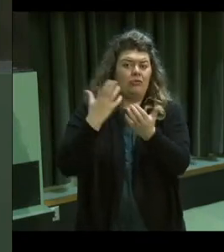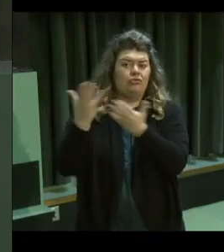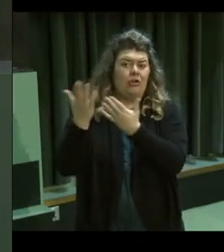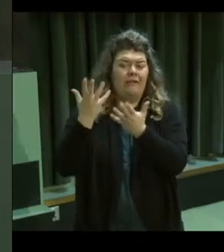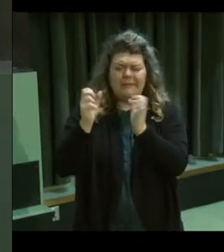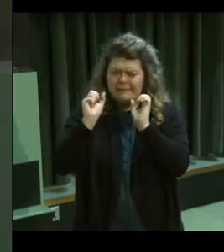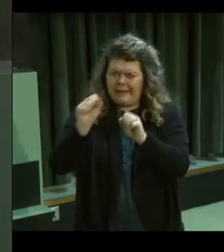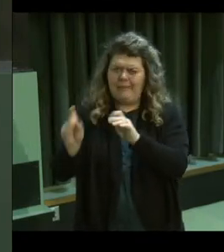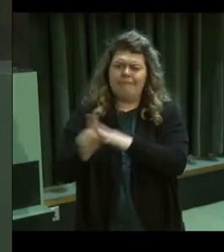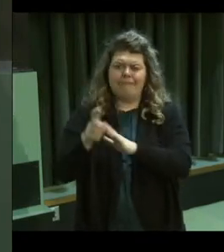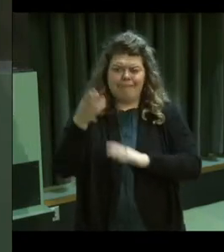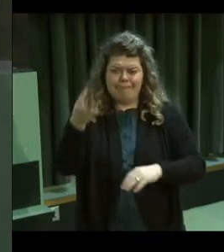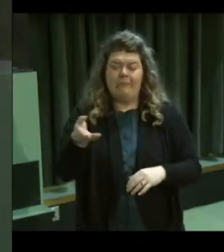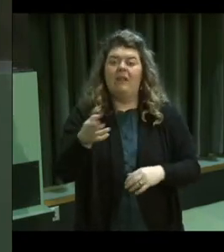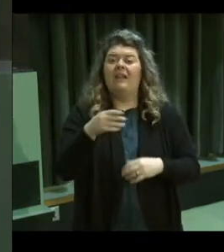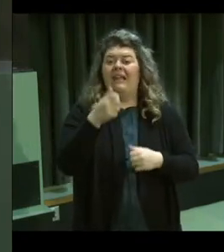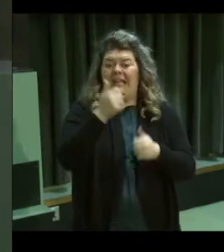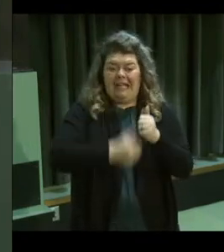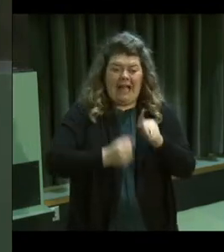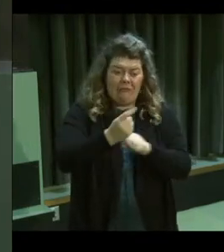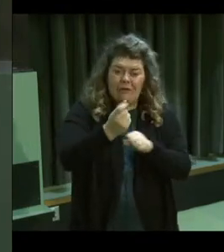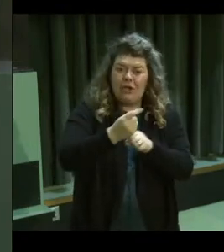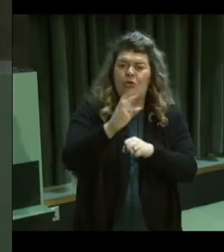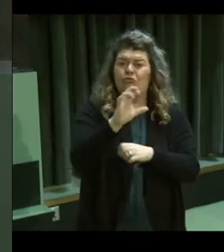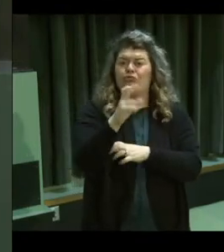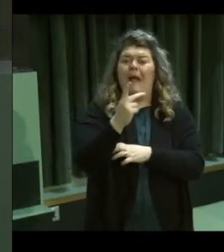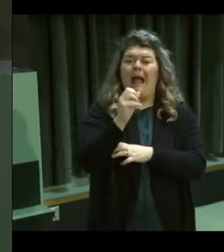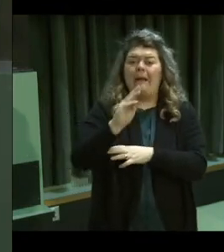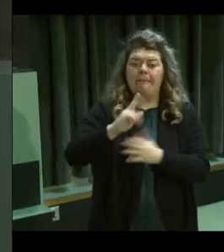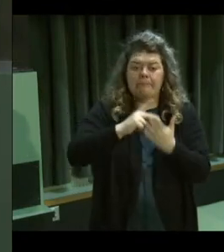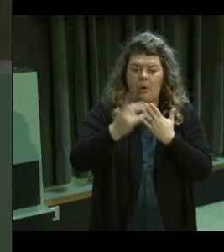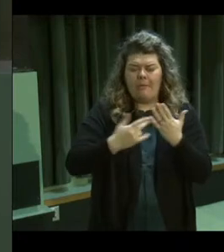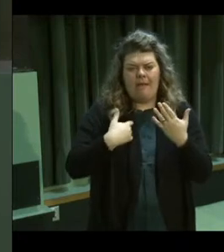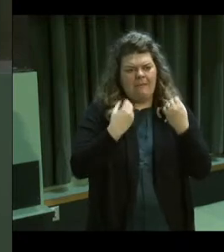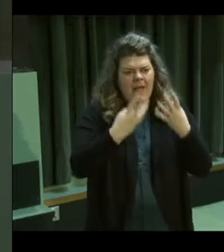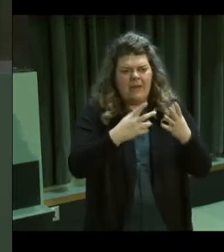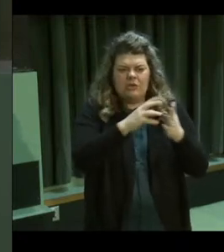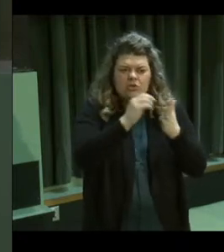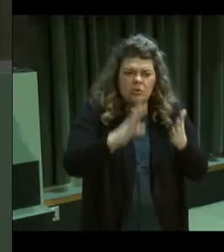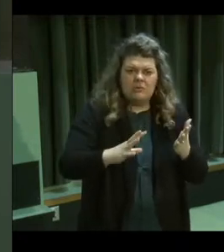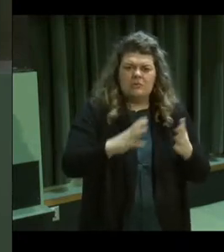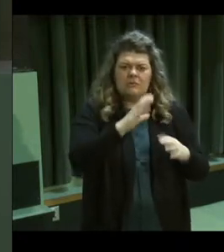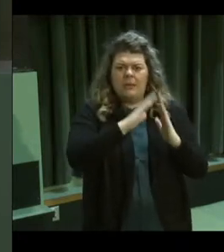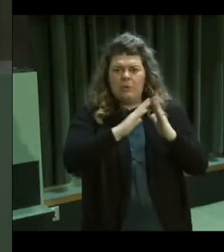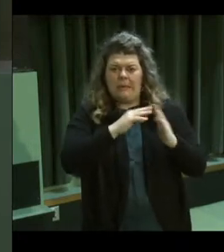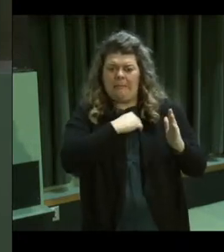and each year, Rackham's program and public scholarship helps